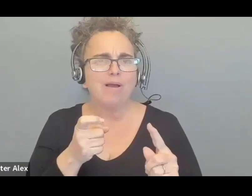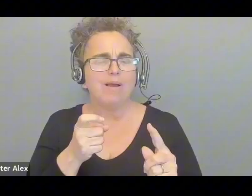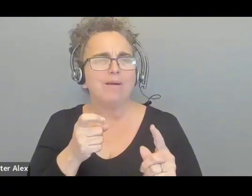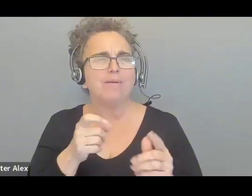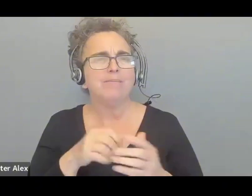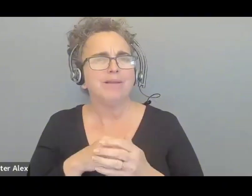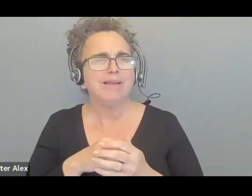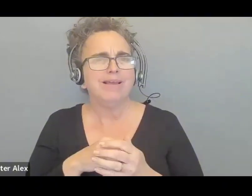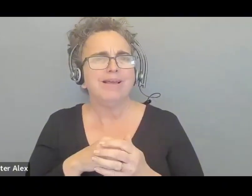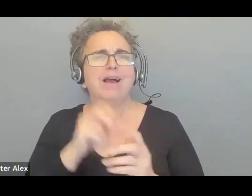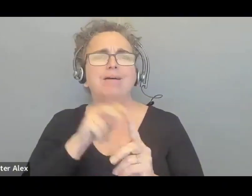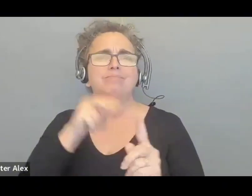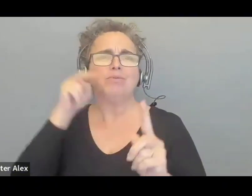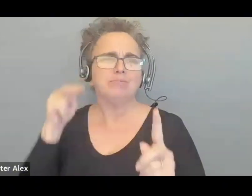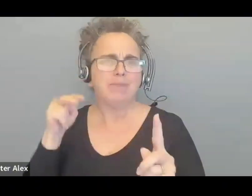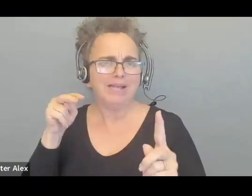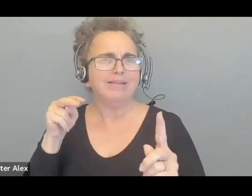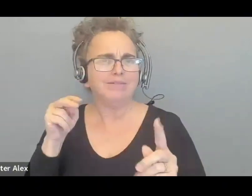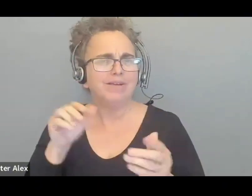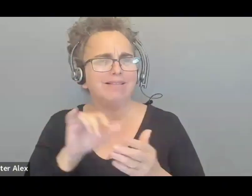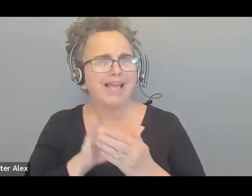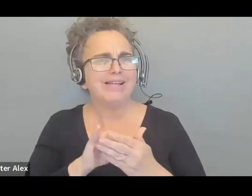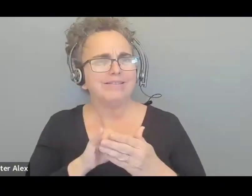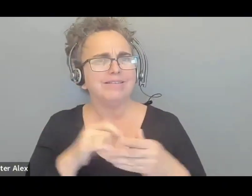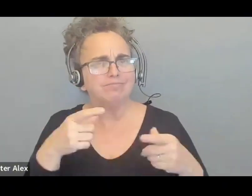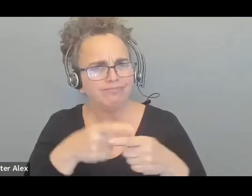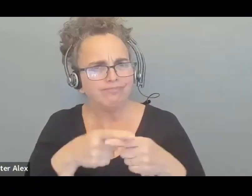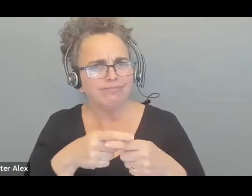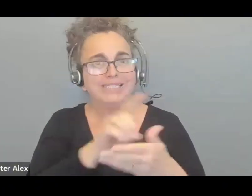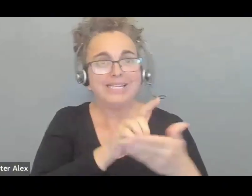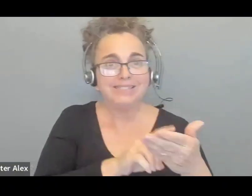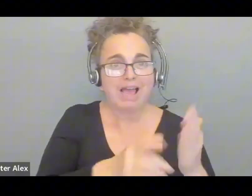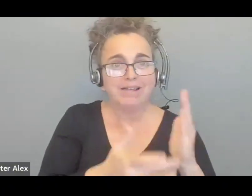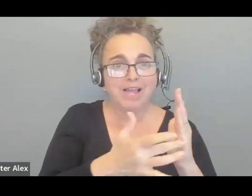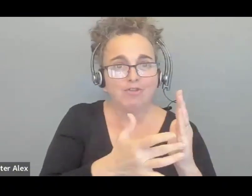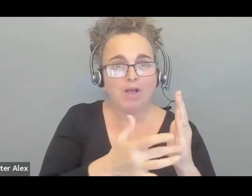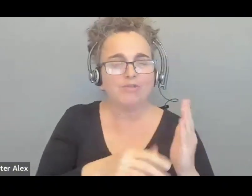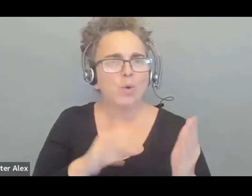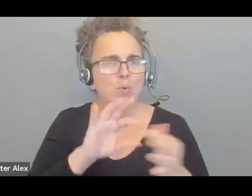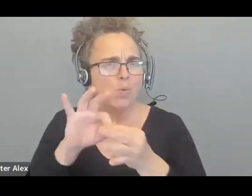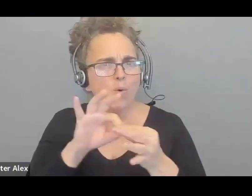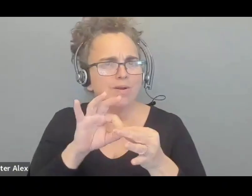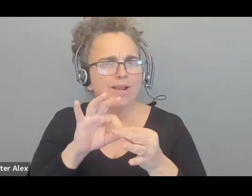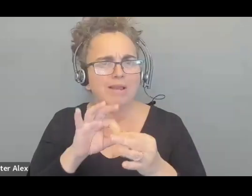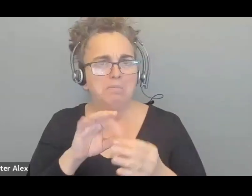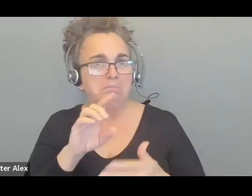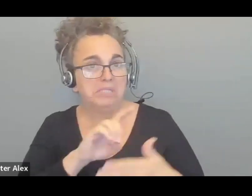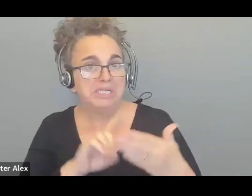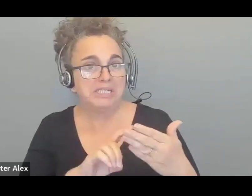which is almost at the intersection of design technology, you know, coordinating with, whether it's design, research,